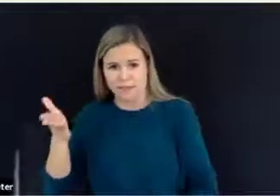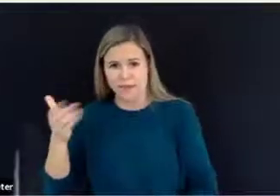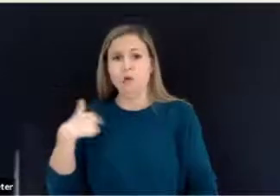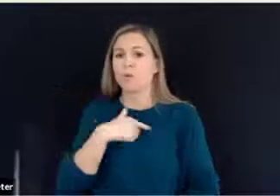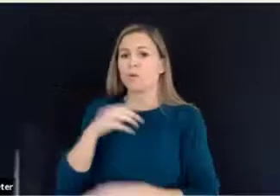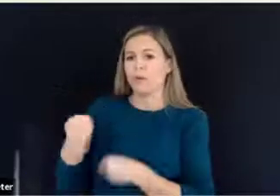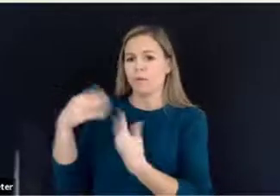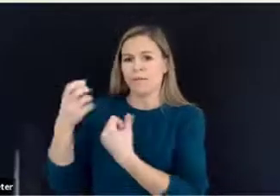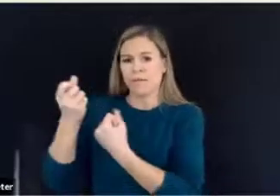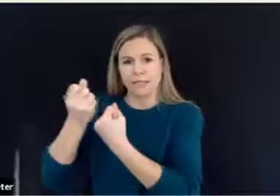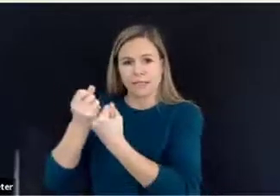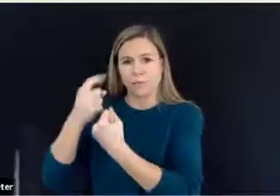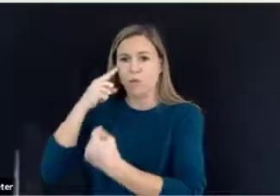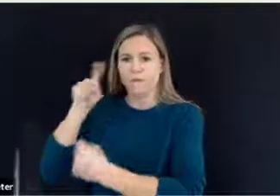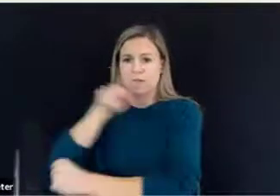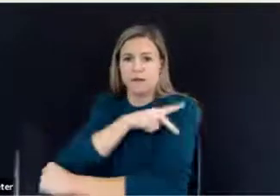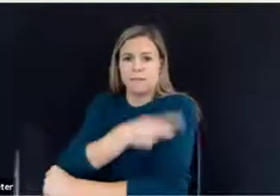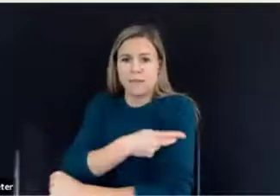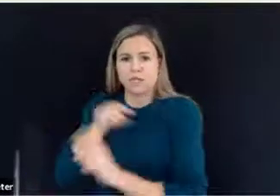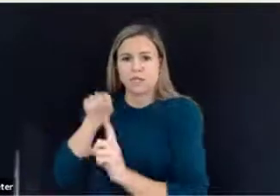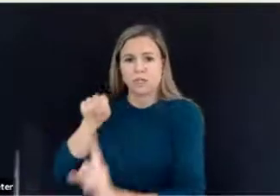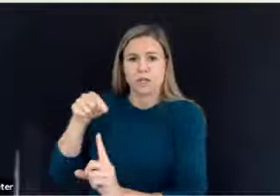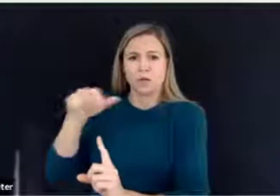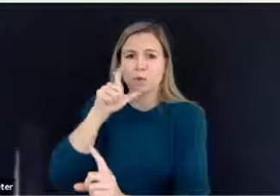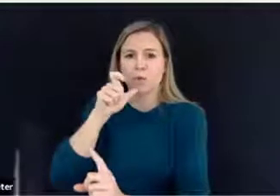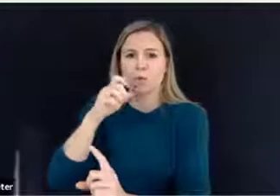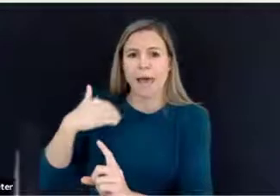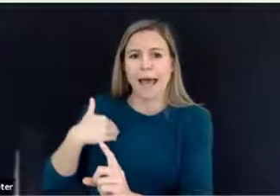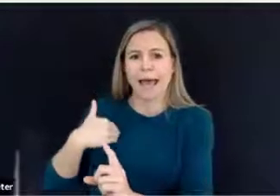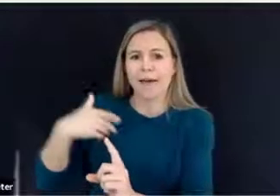that have a patient with Acyl-CoA oxidase deficiency